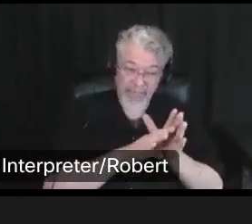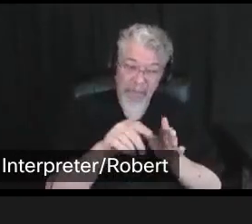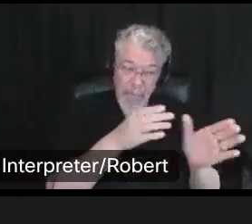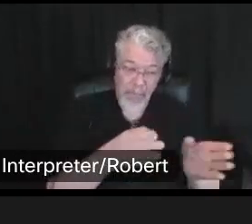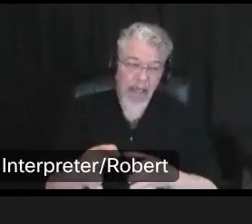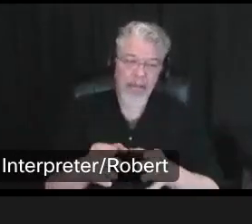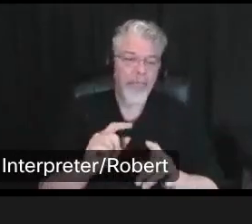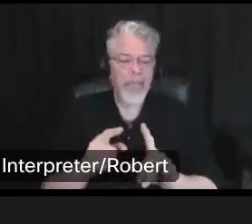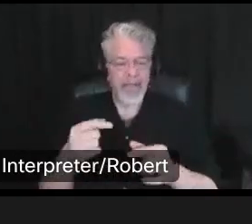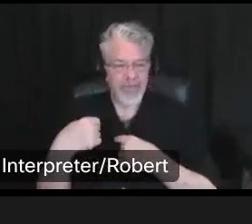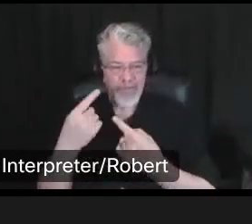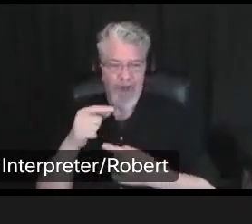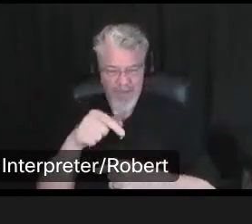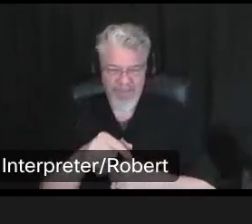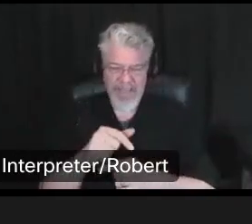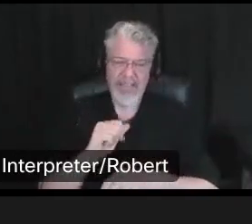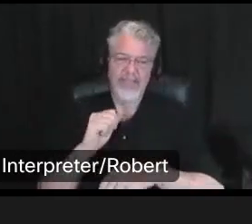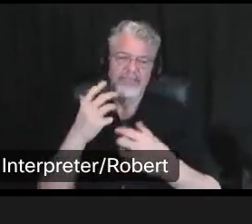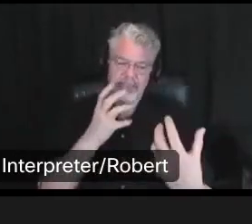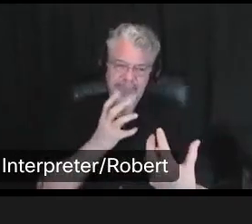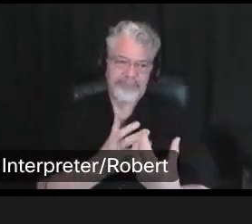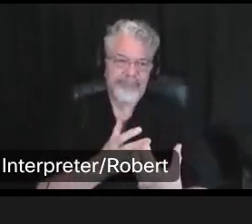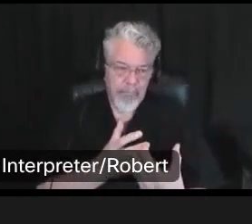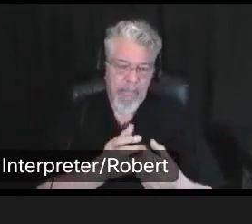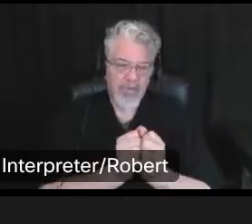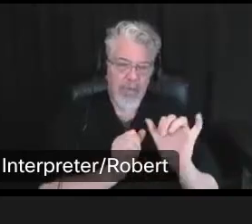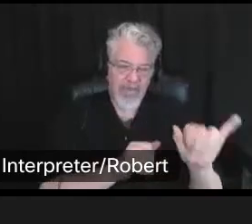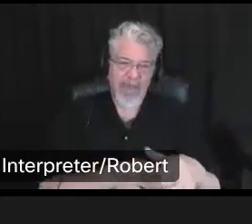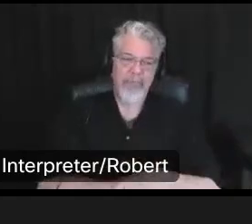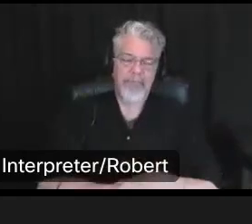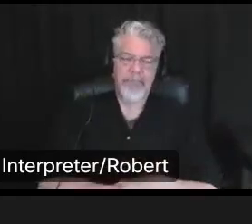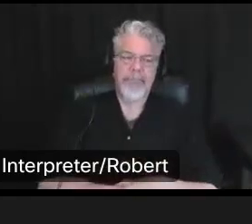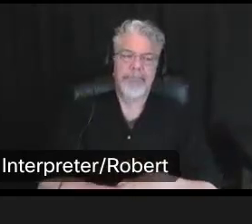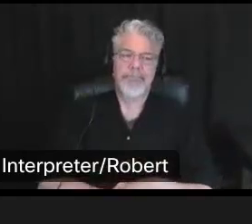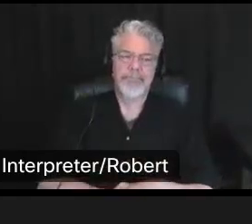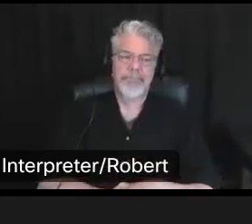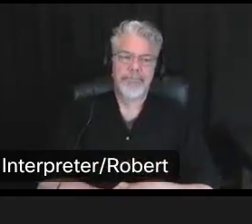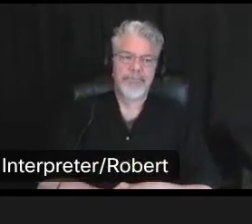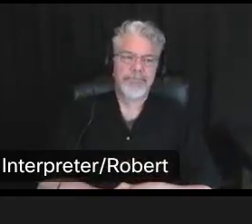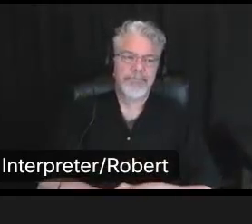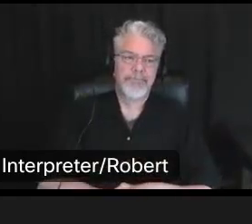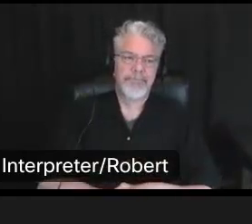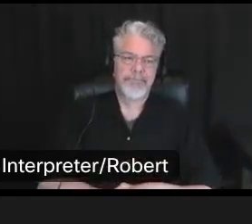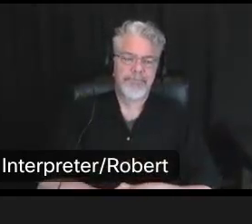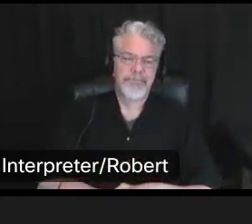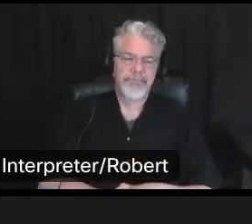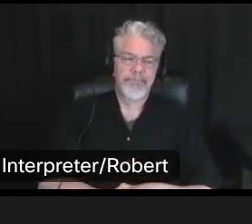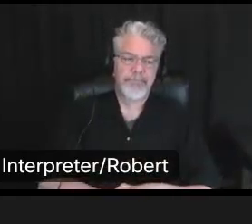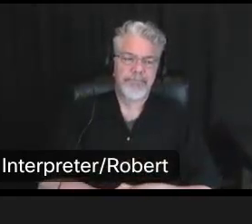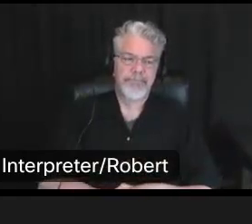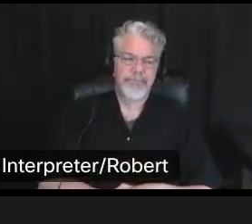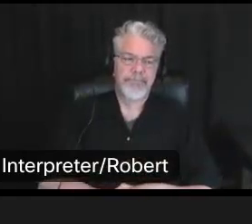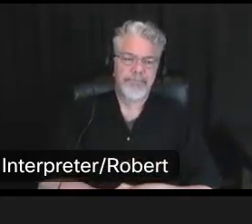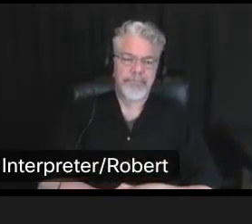As far as I know, these plans do fall in line with, with that.